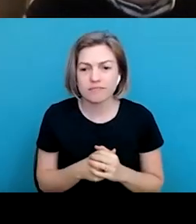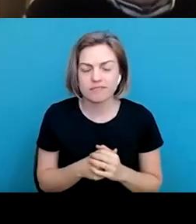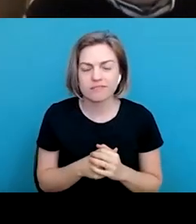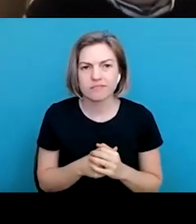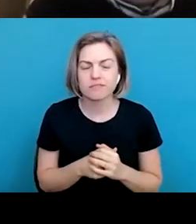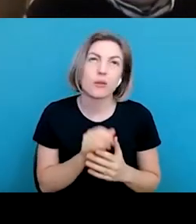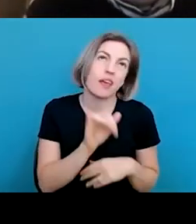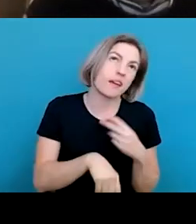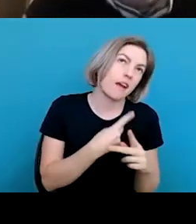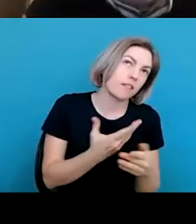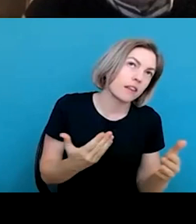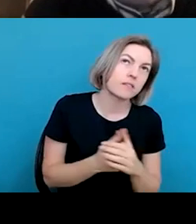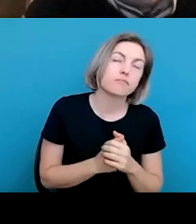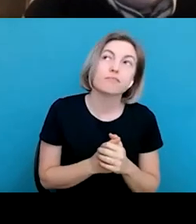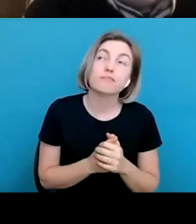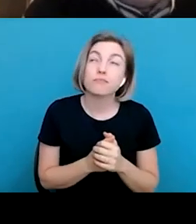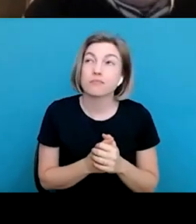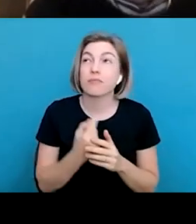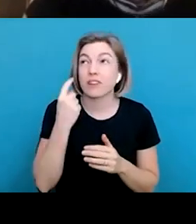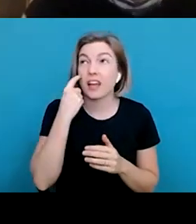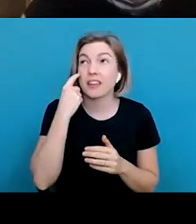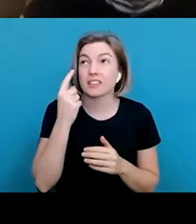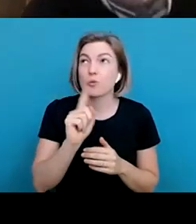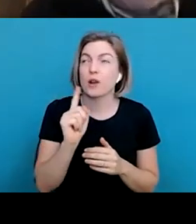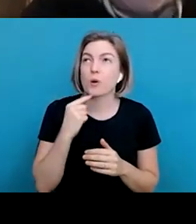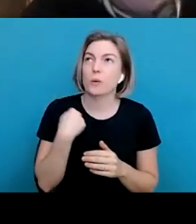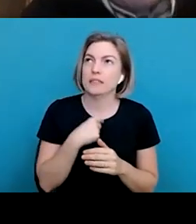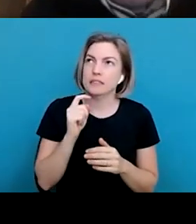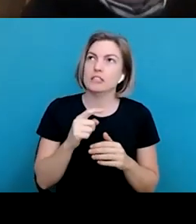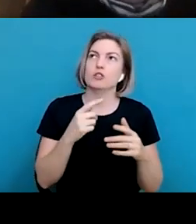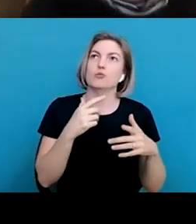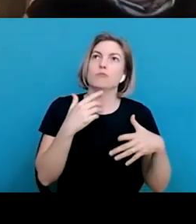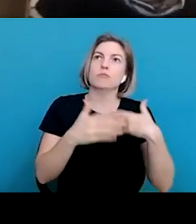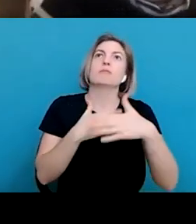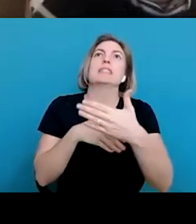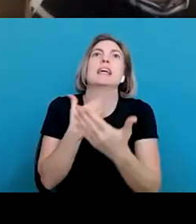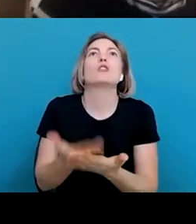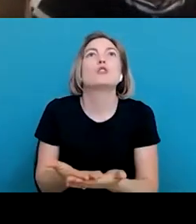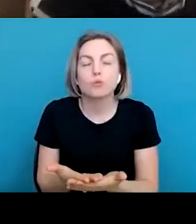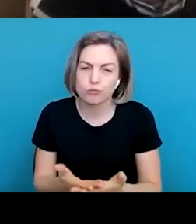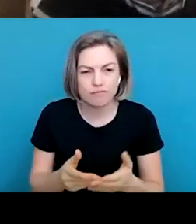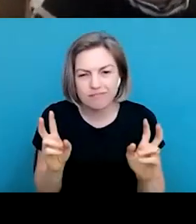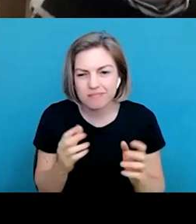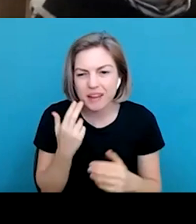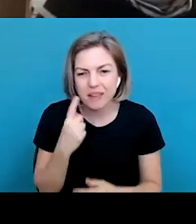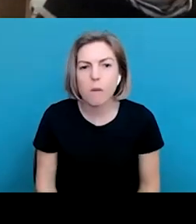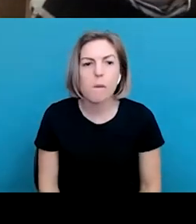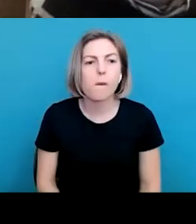I think it is where we need to go to, I think. >>CHRISTINE HEMPHILL: Thank you, Pilar.